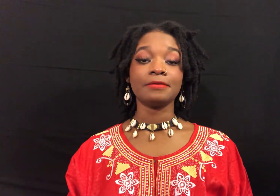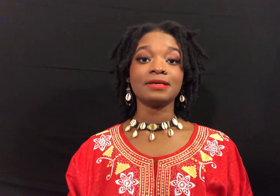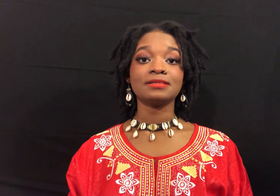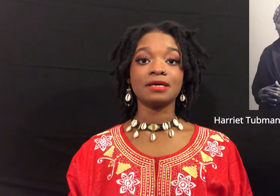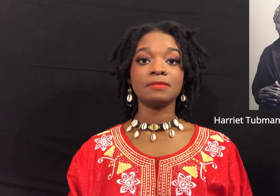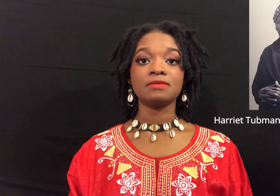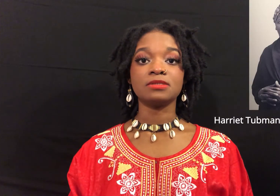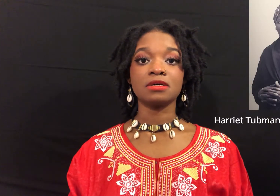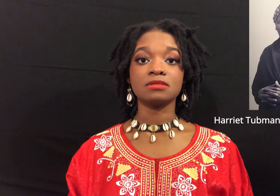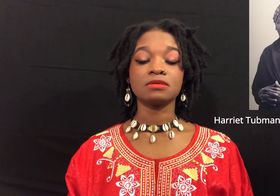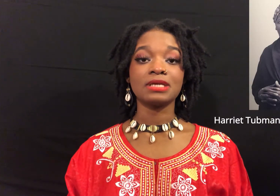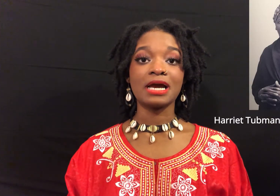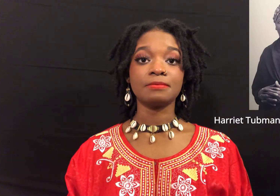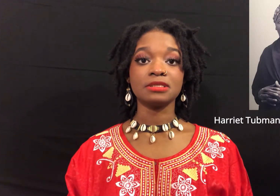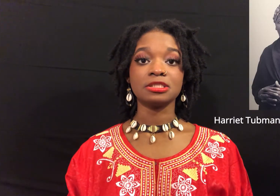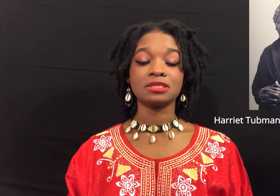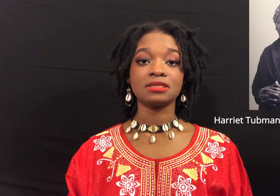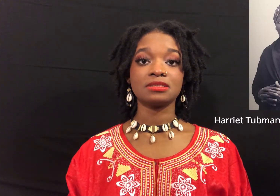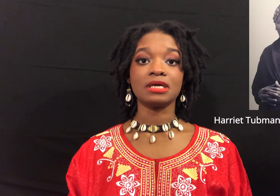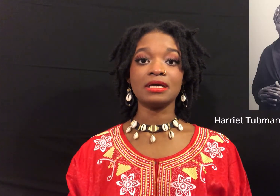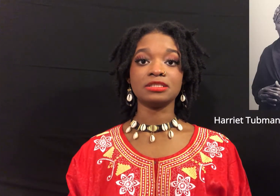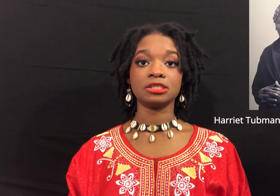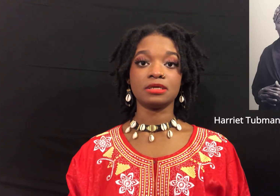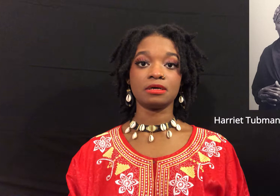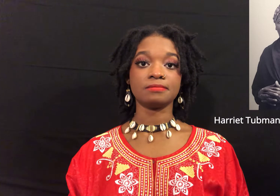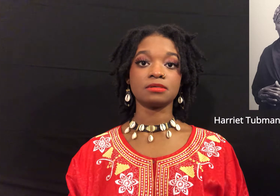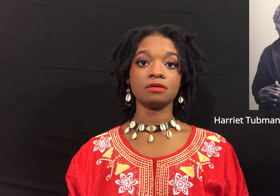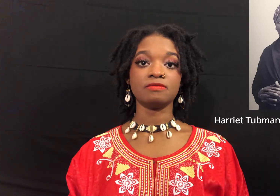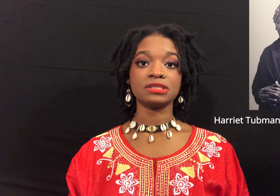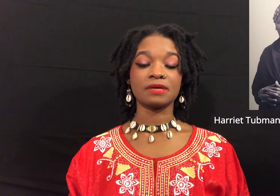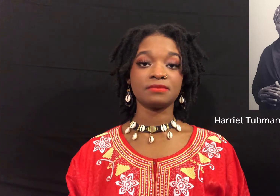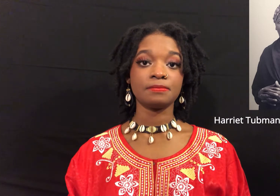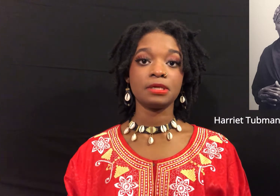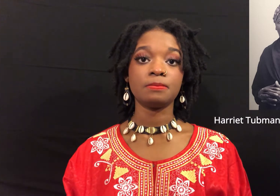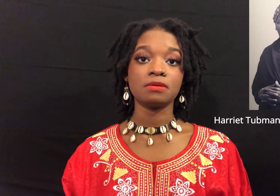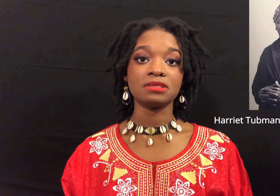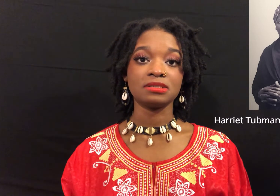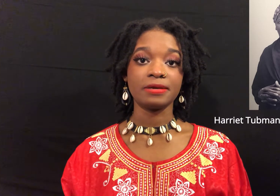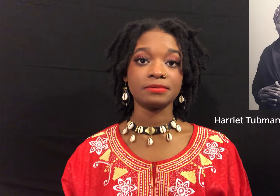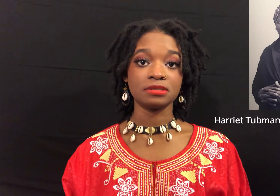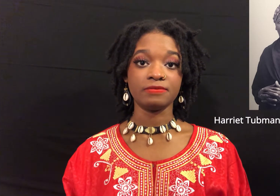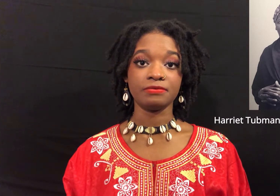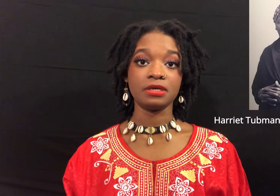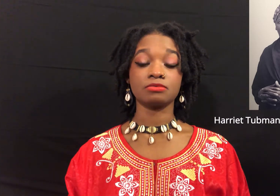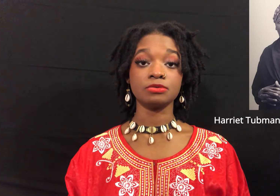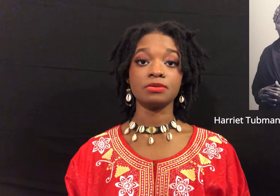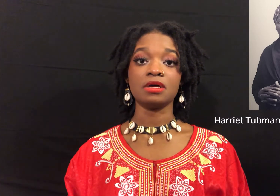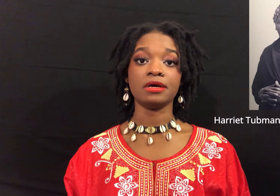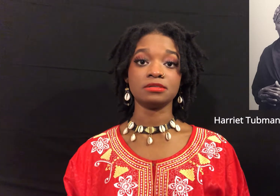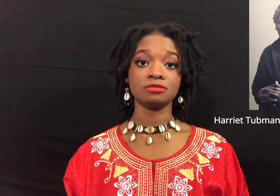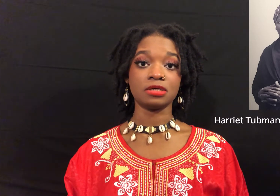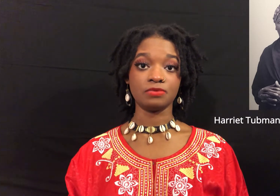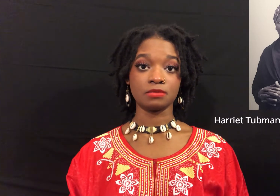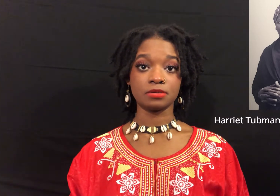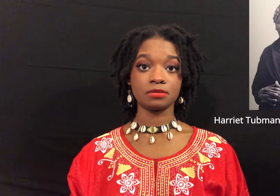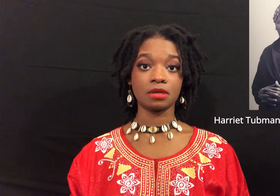Harriet Tubman was also an abolitionist, and she helped over 70 people escape slavery through the Underground Railroad.